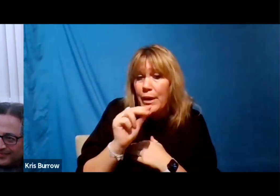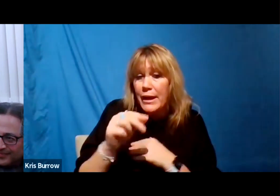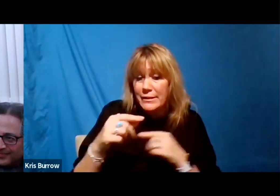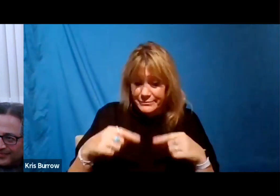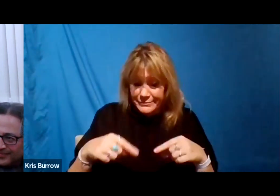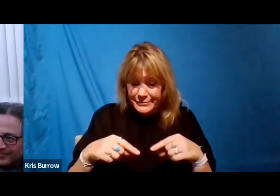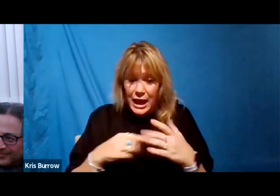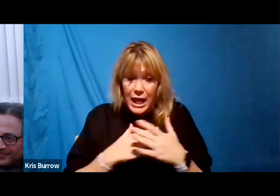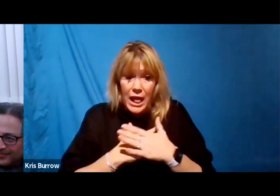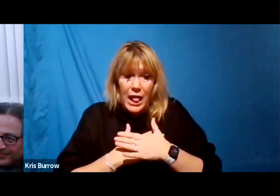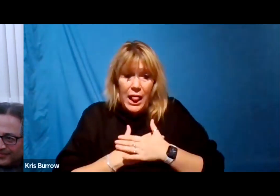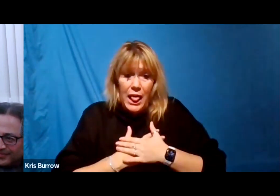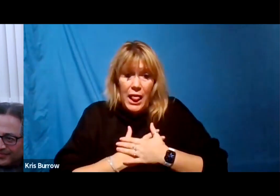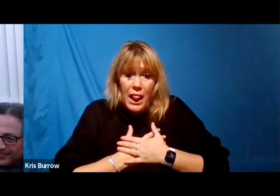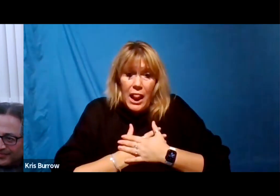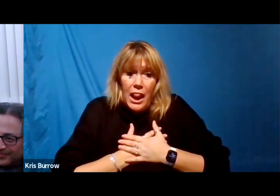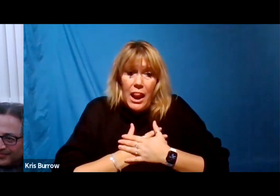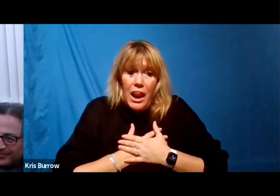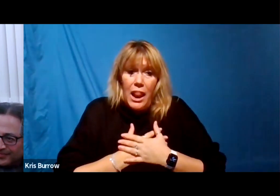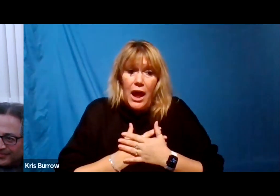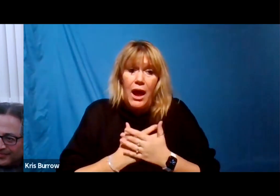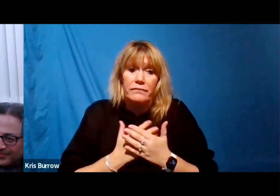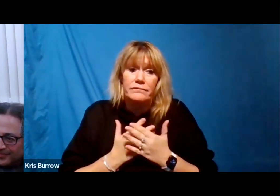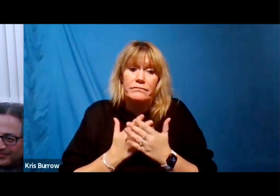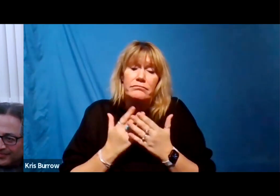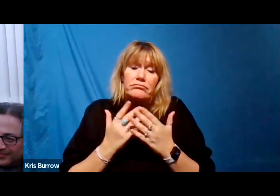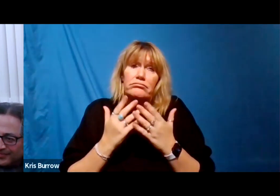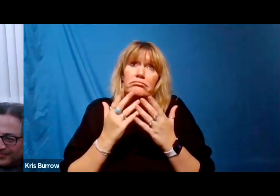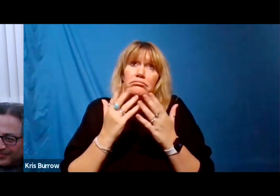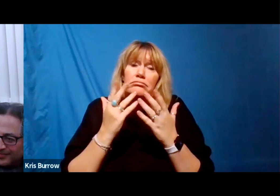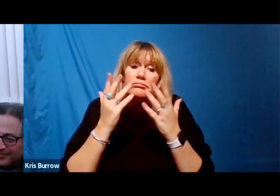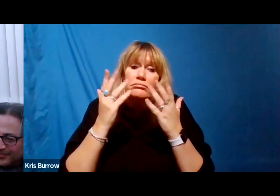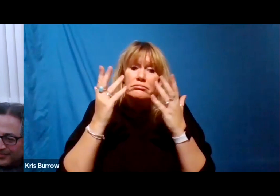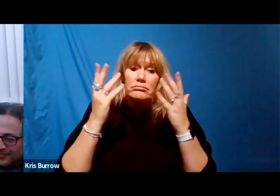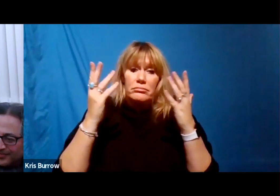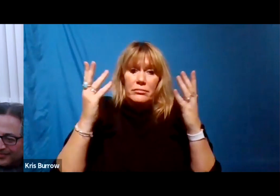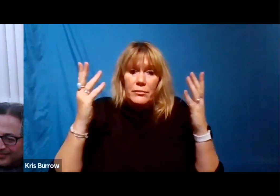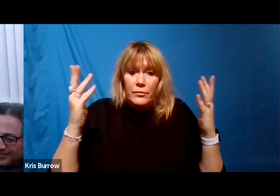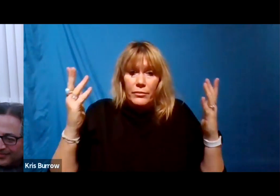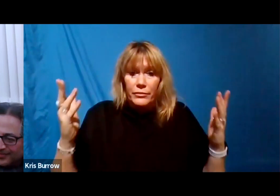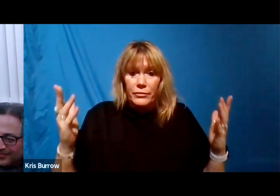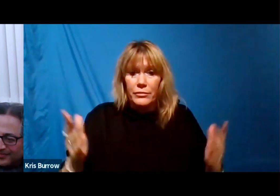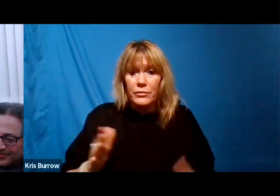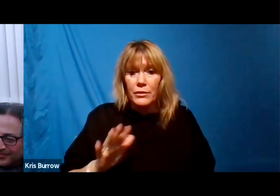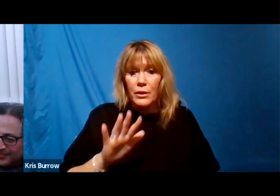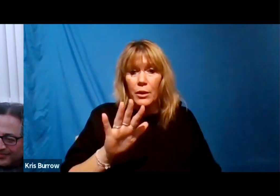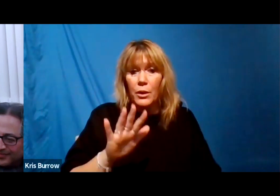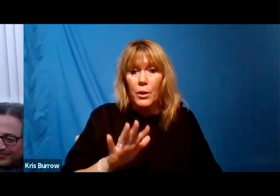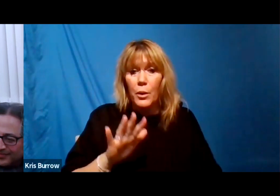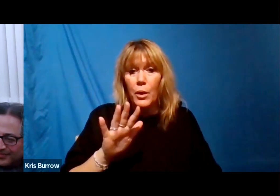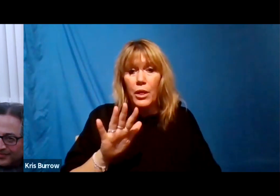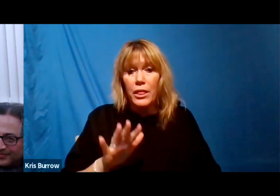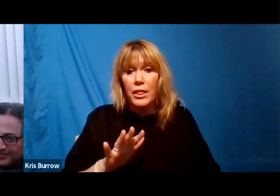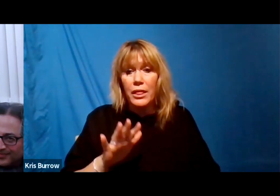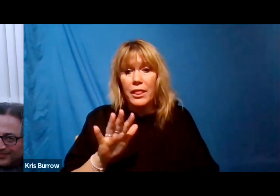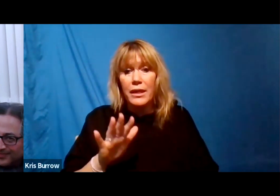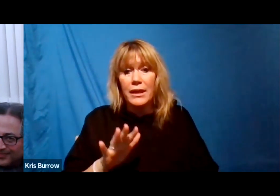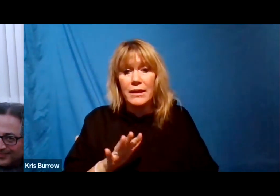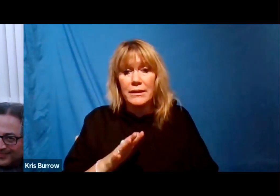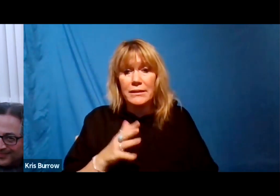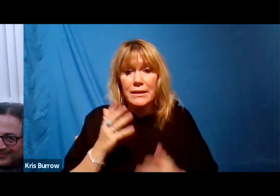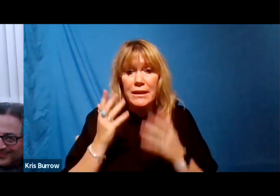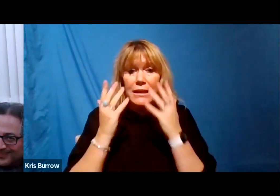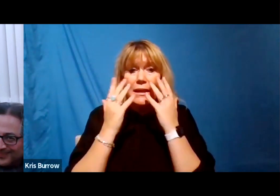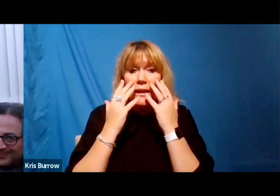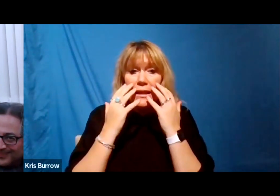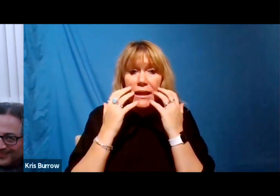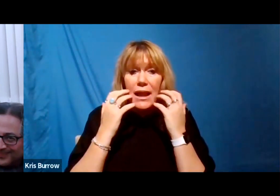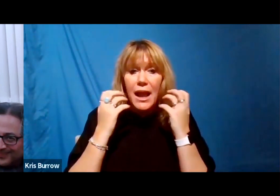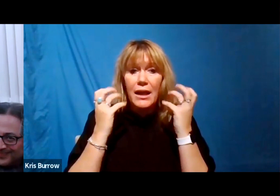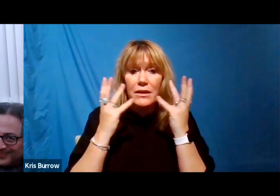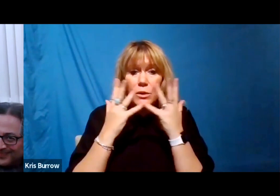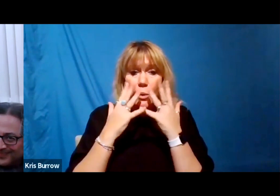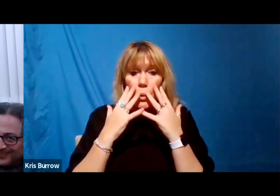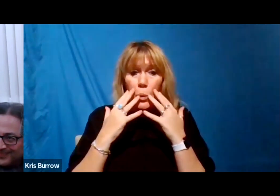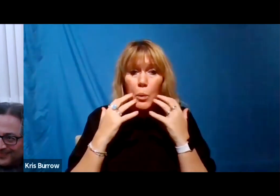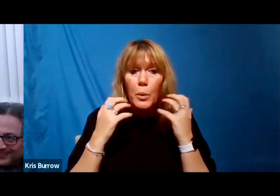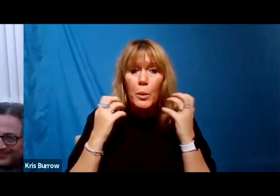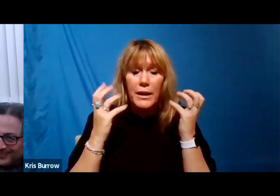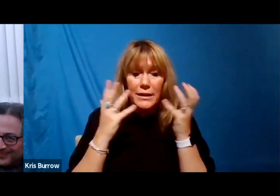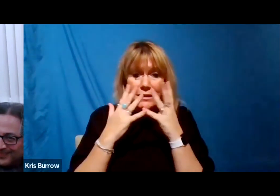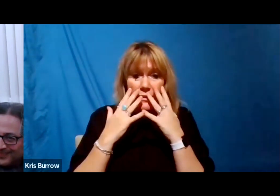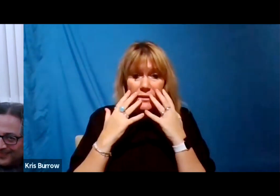adornments So I would like to